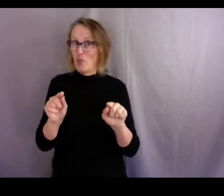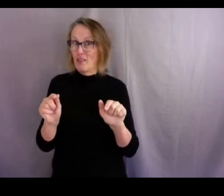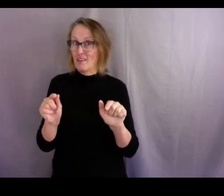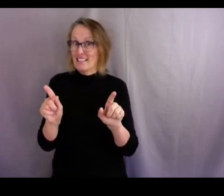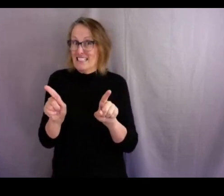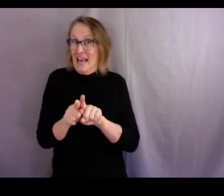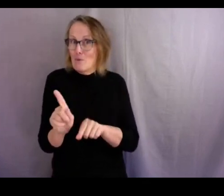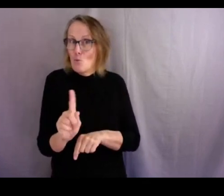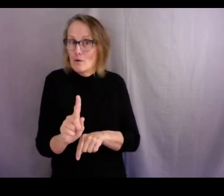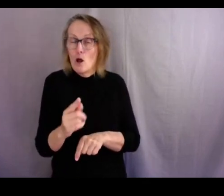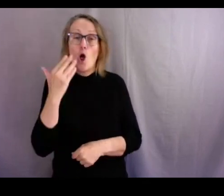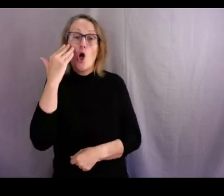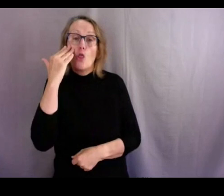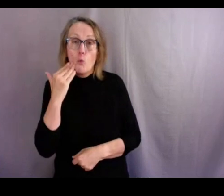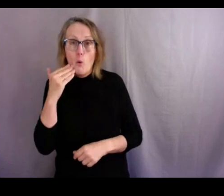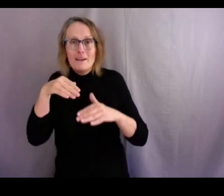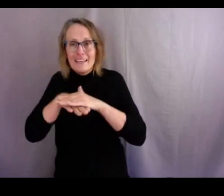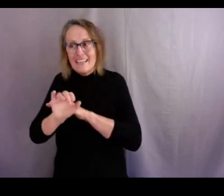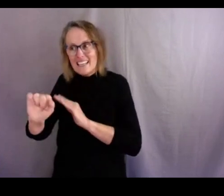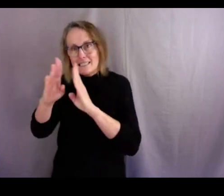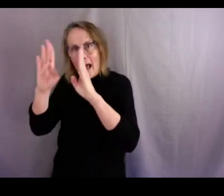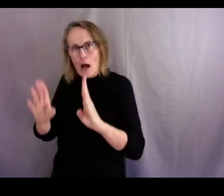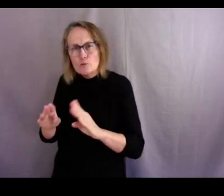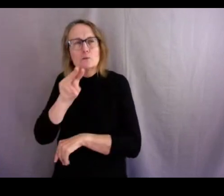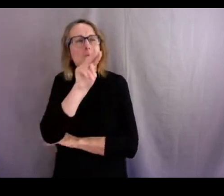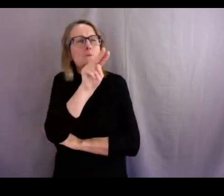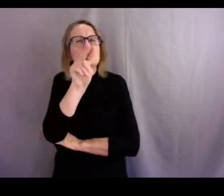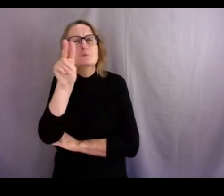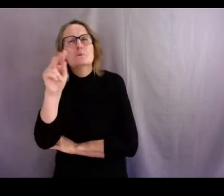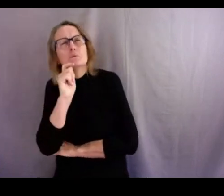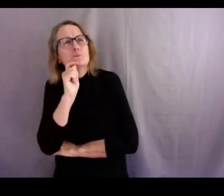looks at his prints on the wall. He asks her if he may paint her.